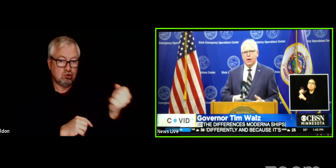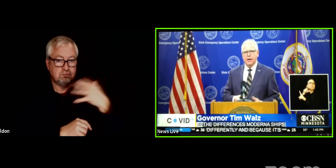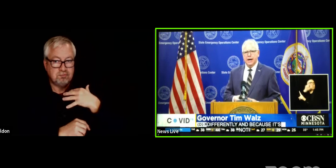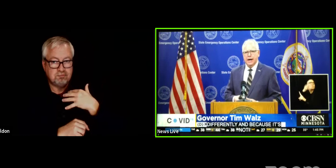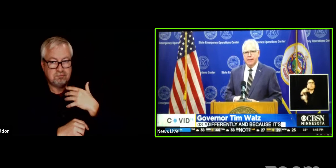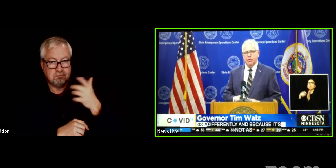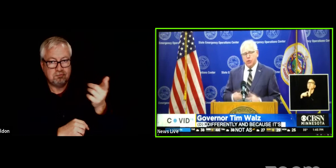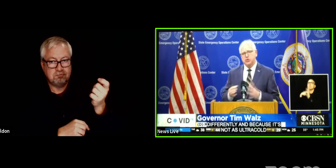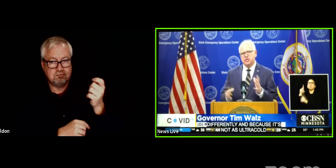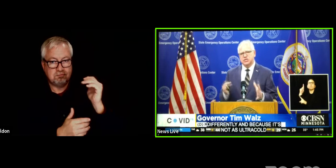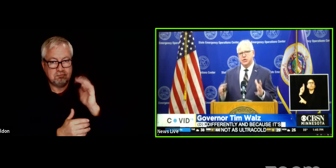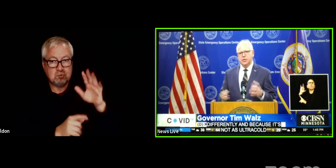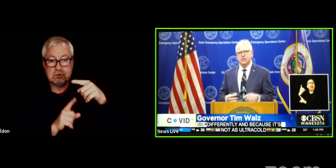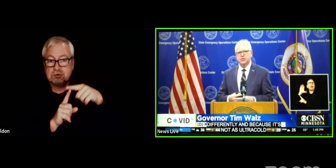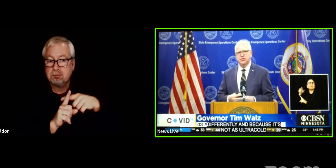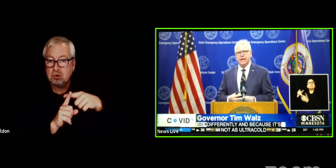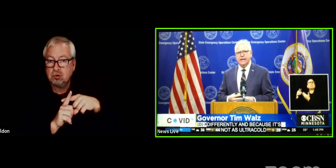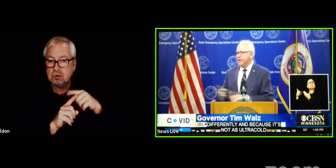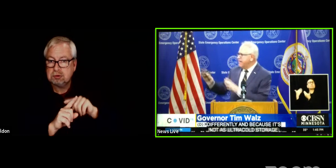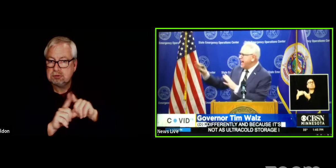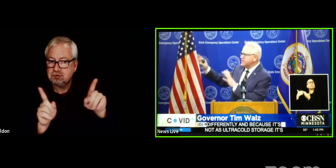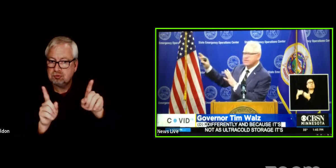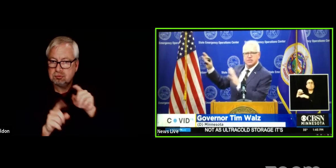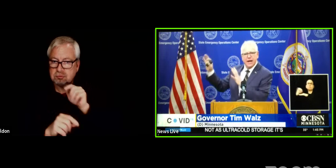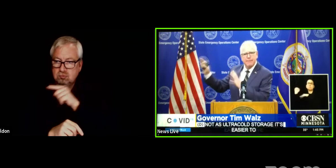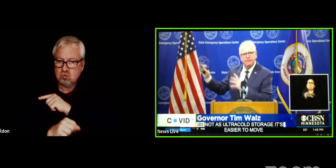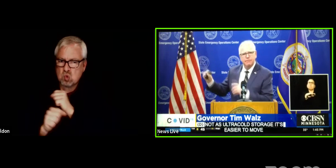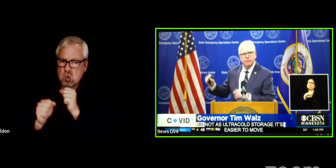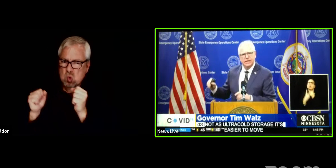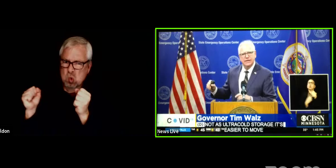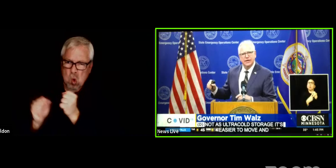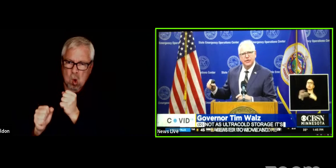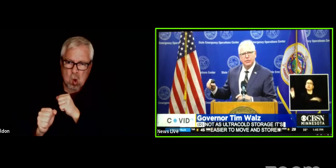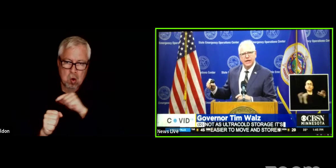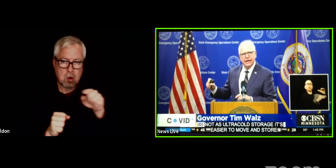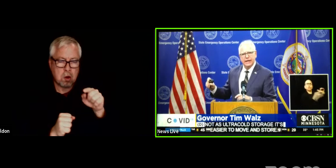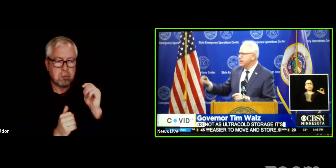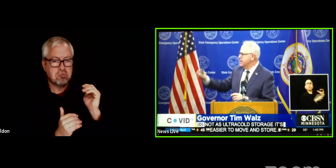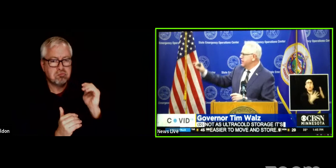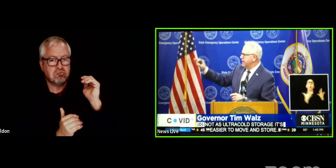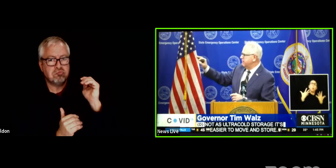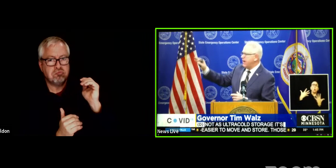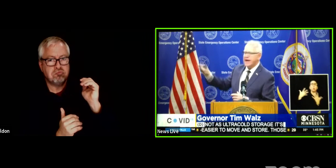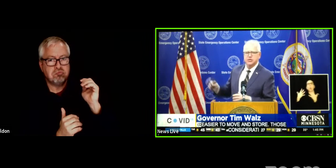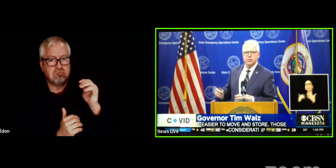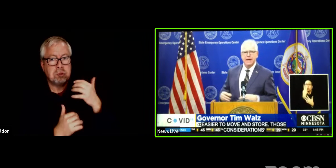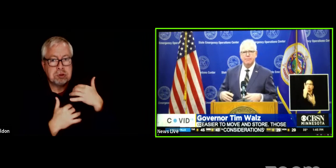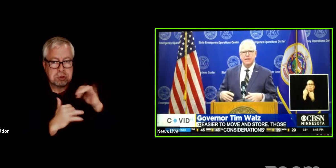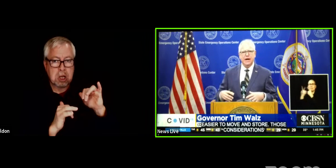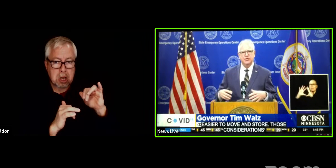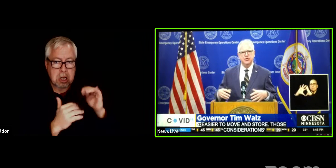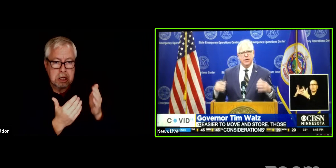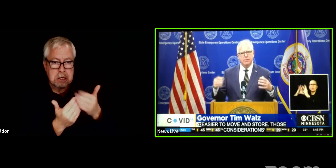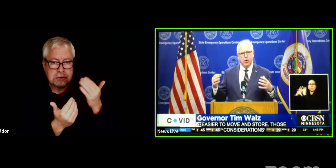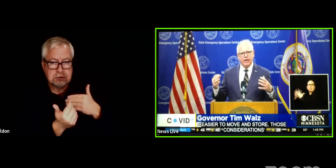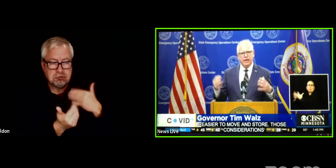STORE. THOSE CONSIDERATIONS ARE TAKEN IN. THAT'S THE TYPE OF DETAILS THAT WE'RE TAKING THAT PFIZER MAY BE CONCENTRATED MORE IN AN